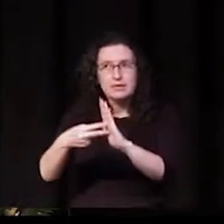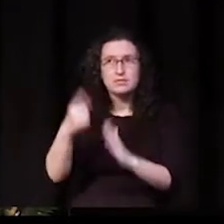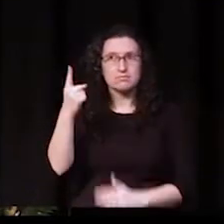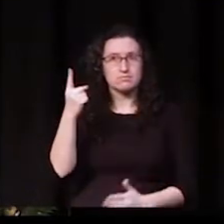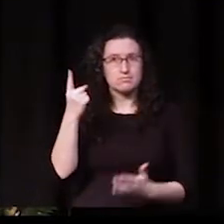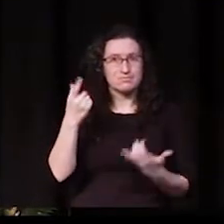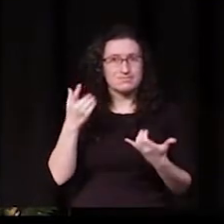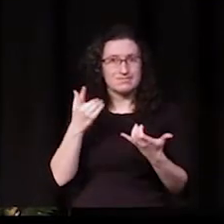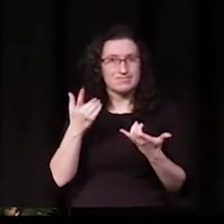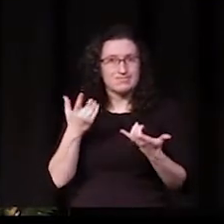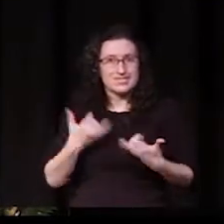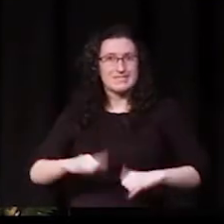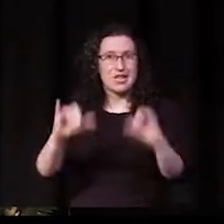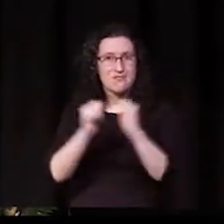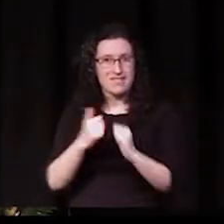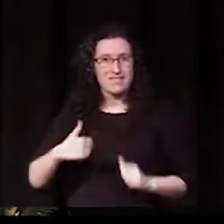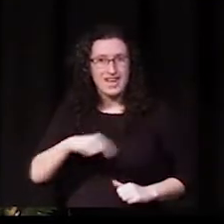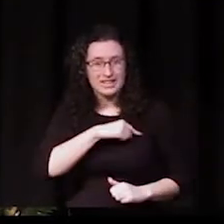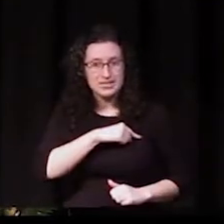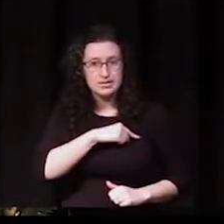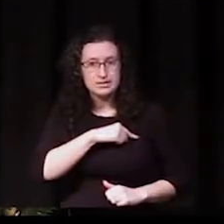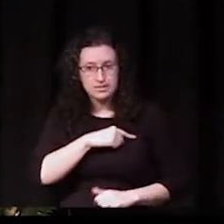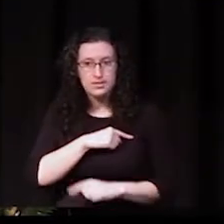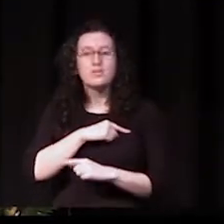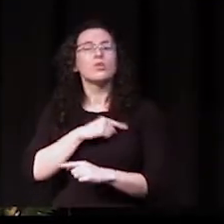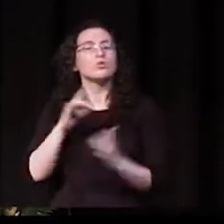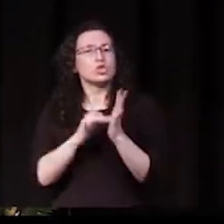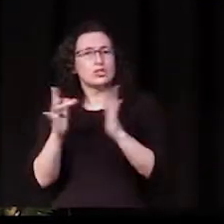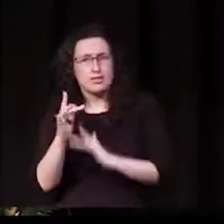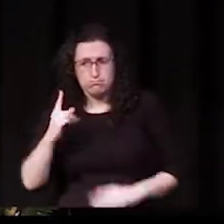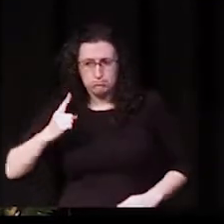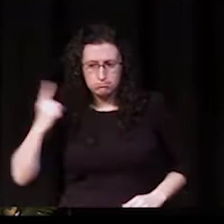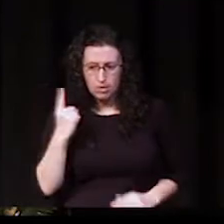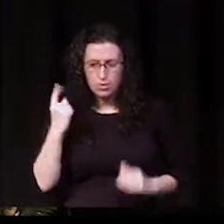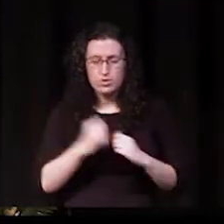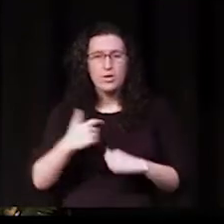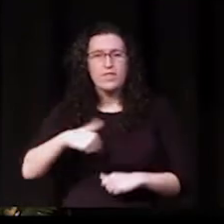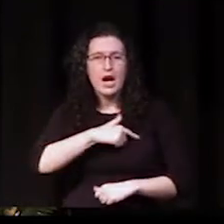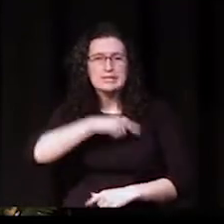Now be sure of this, Jesus is with us always, even to the end of the age.